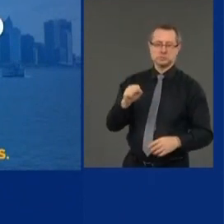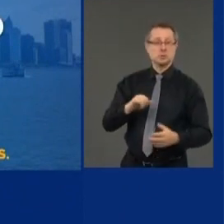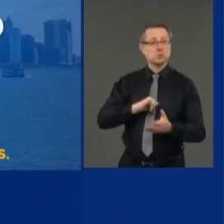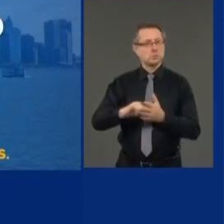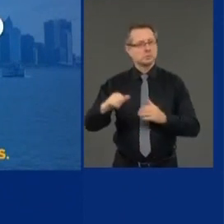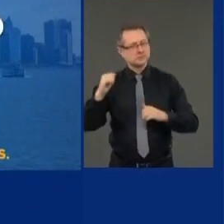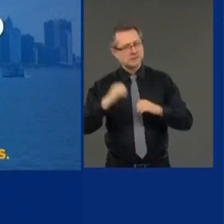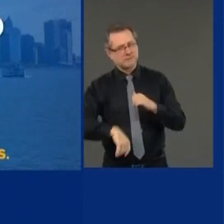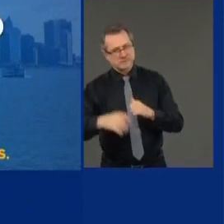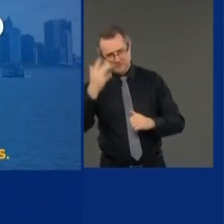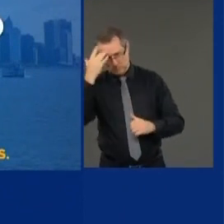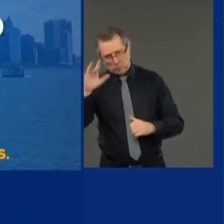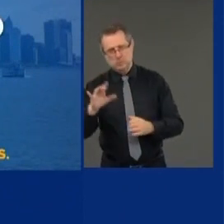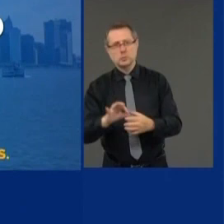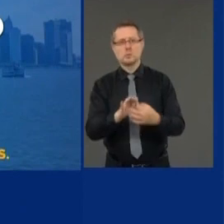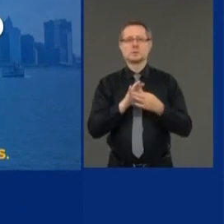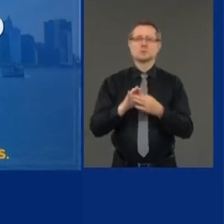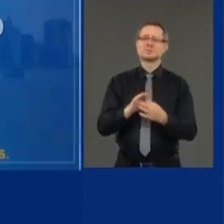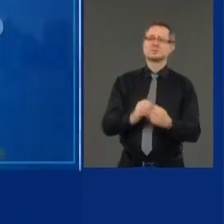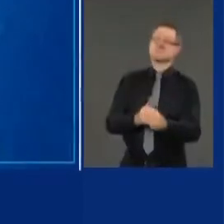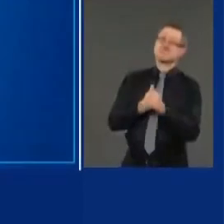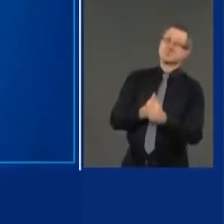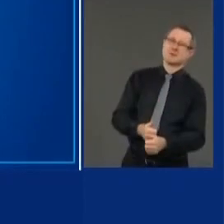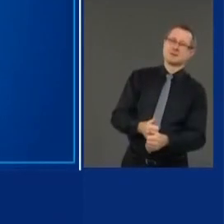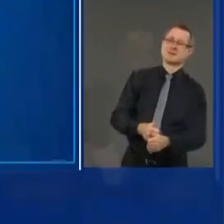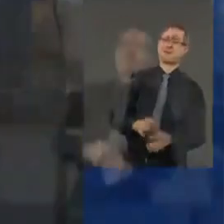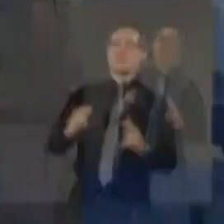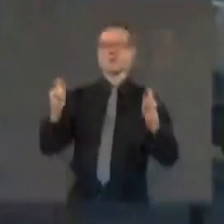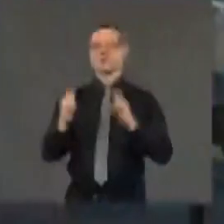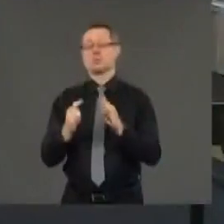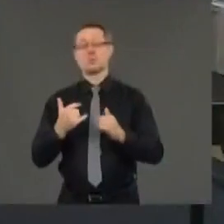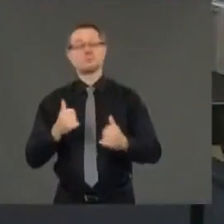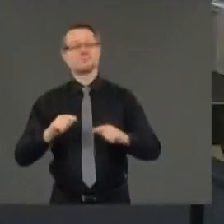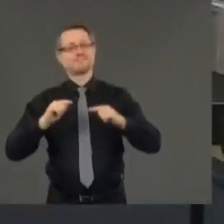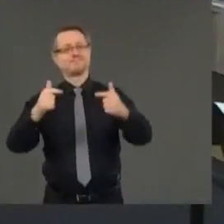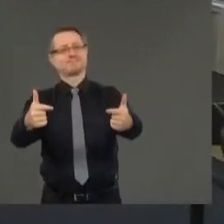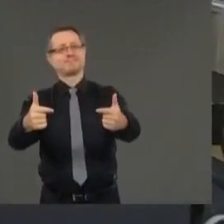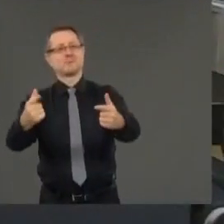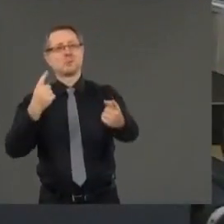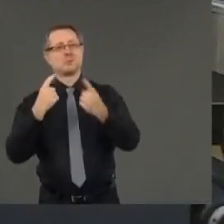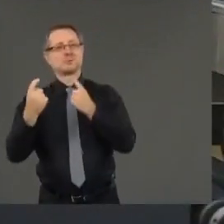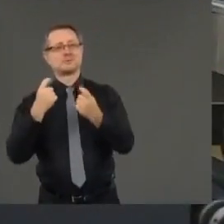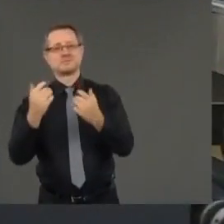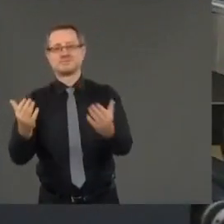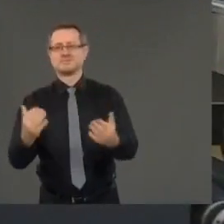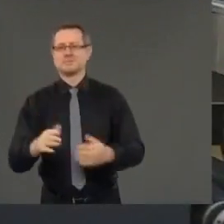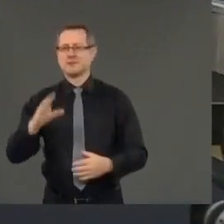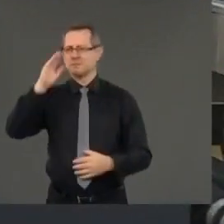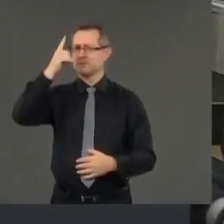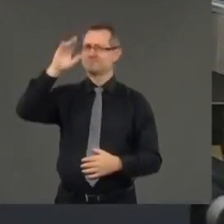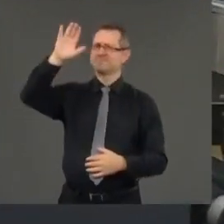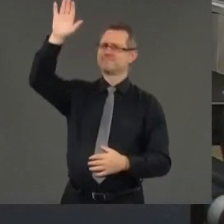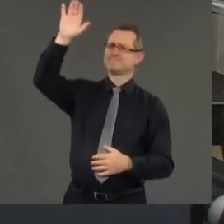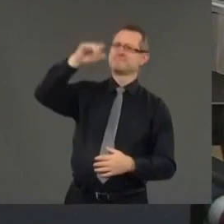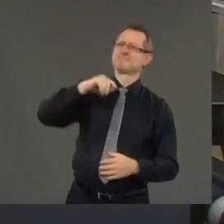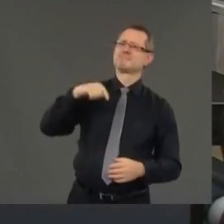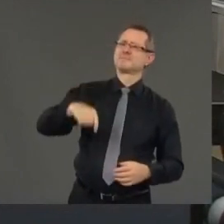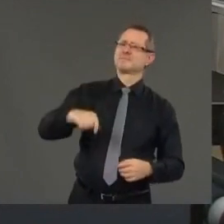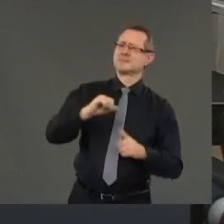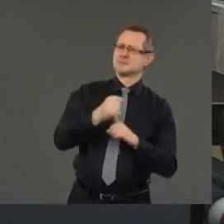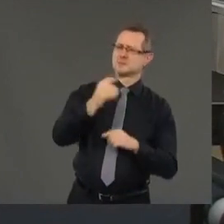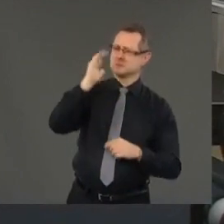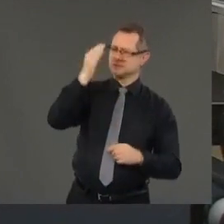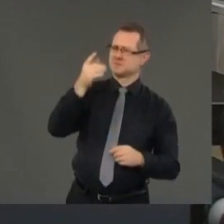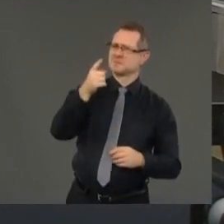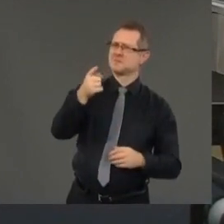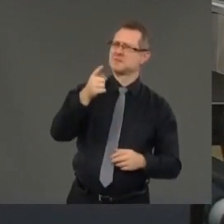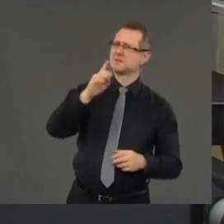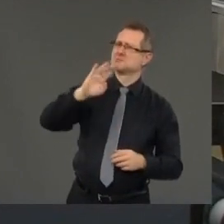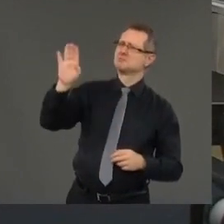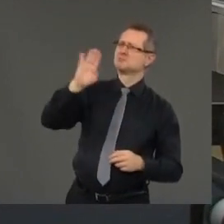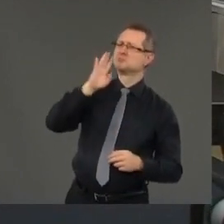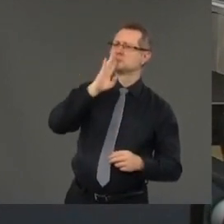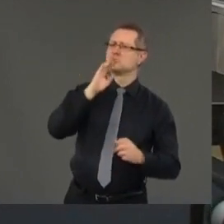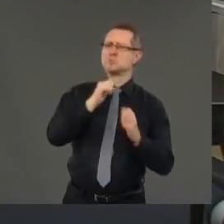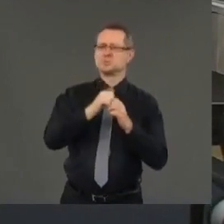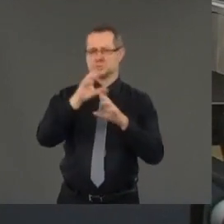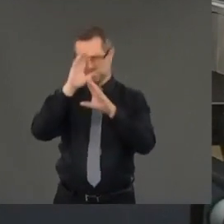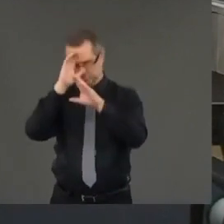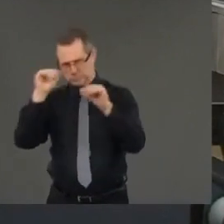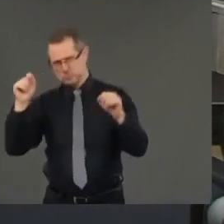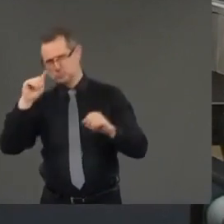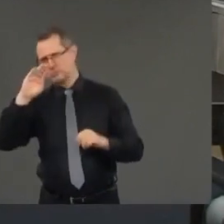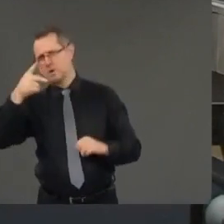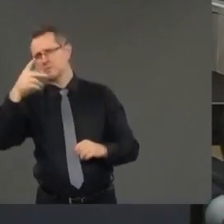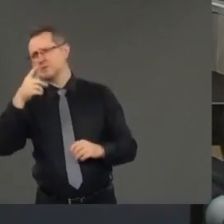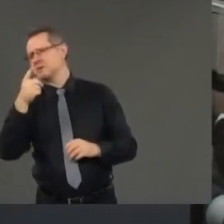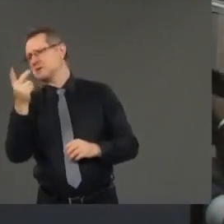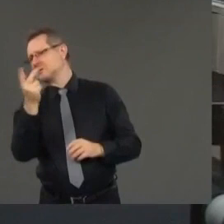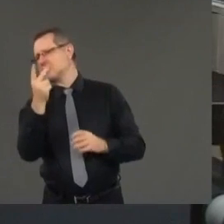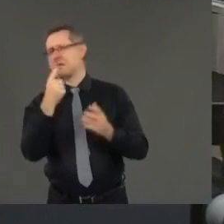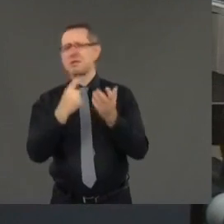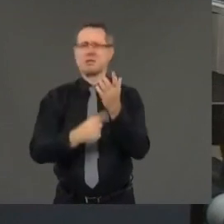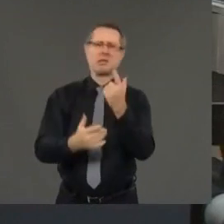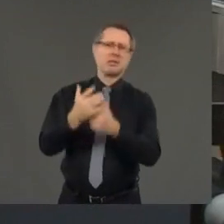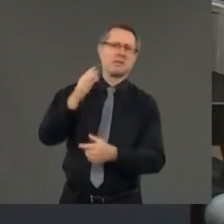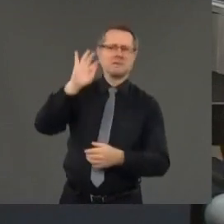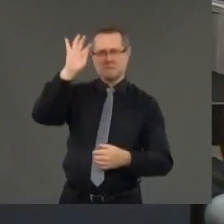AGAIN, THESE CONGAGRETE